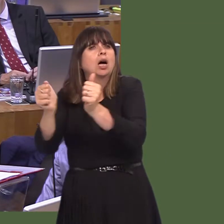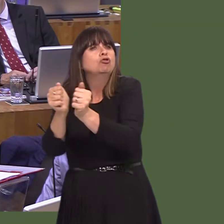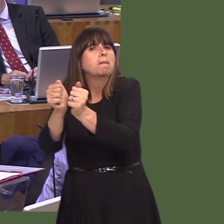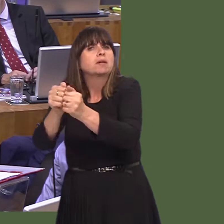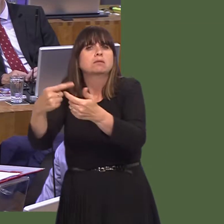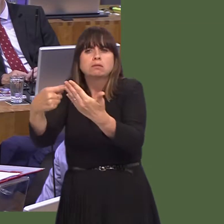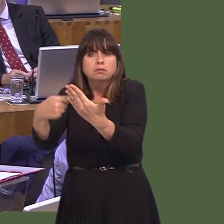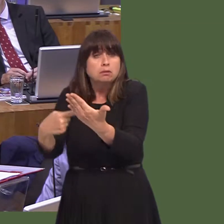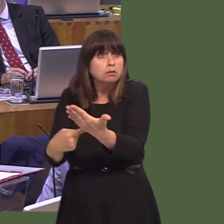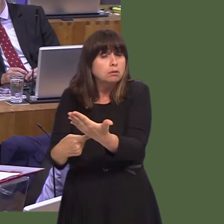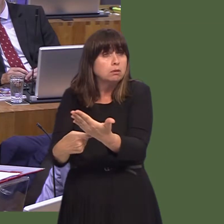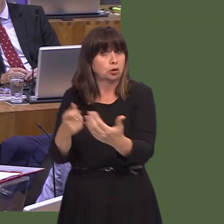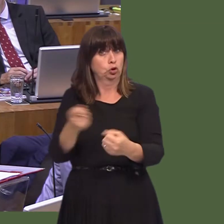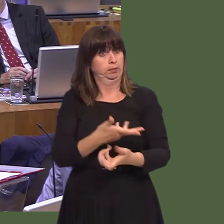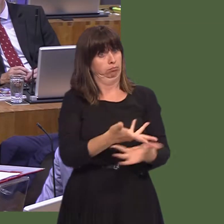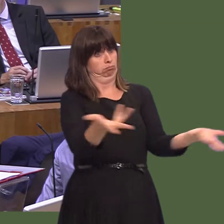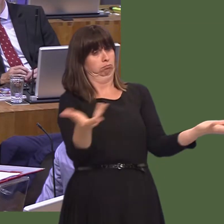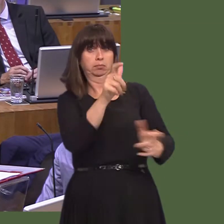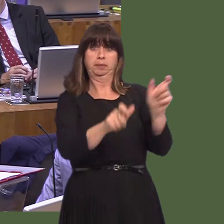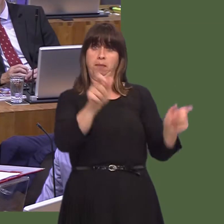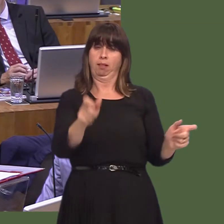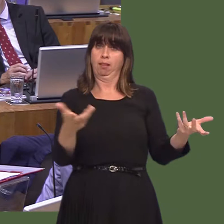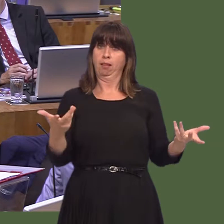any deal and decide whether that deal should be supported or not.